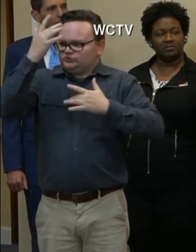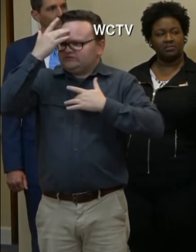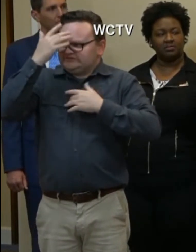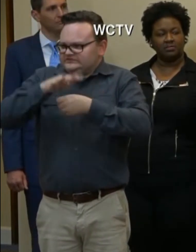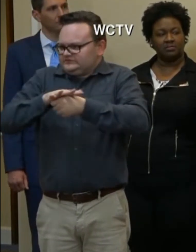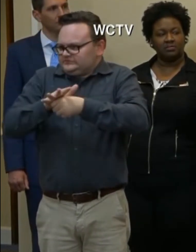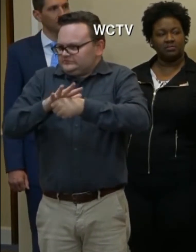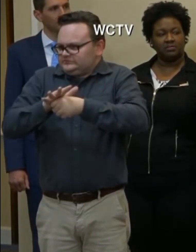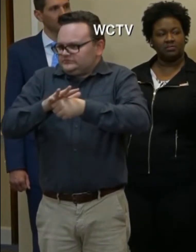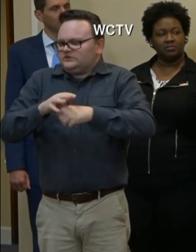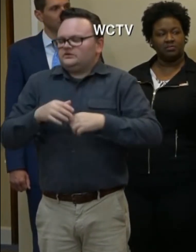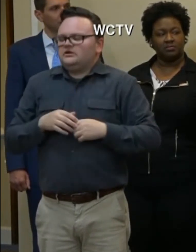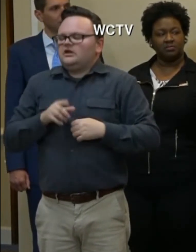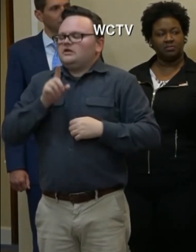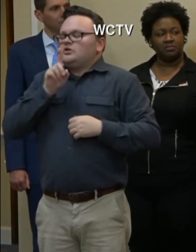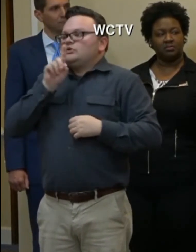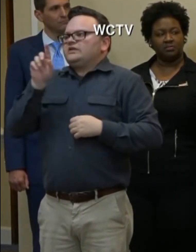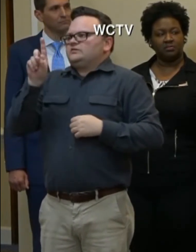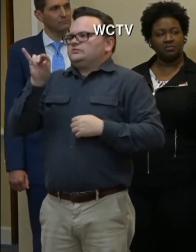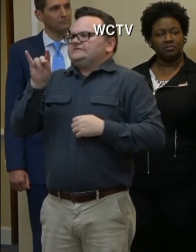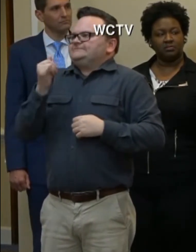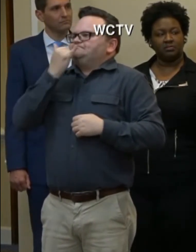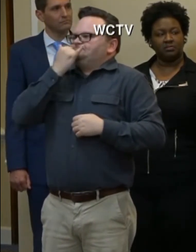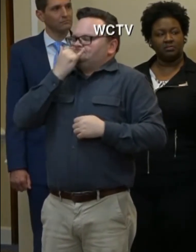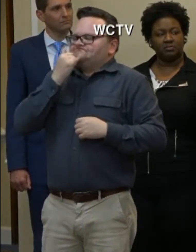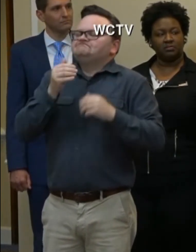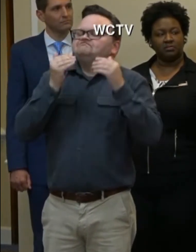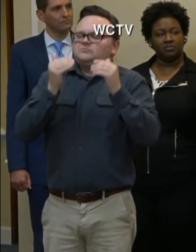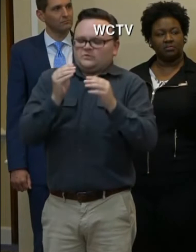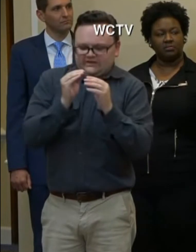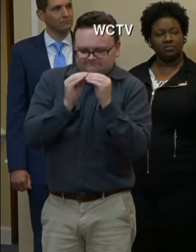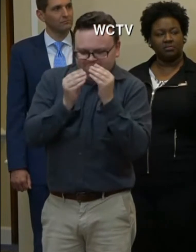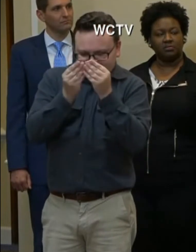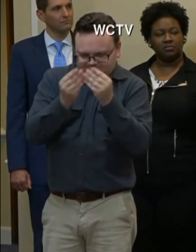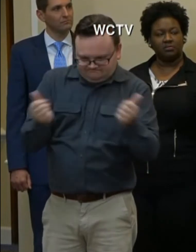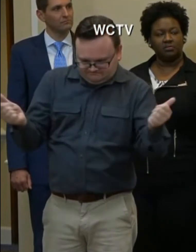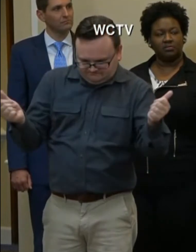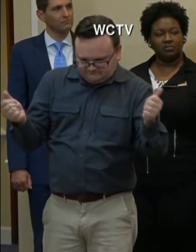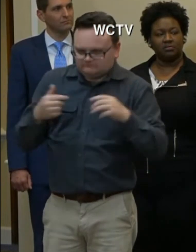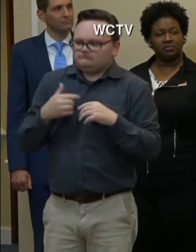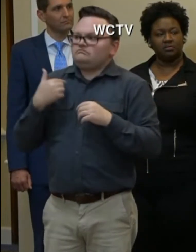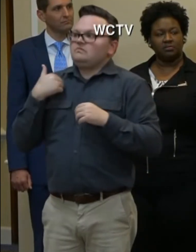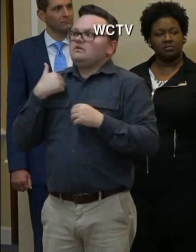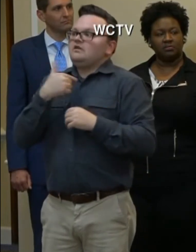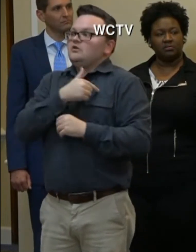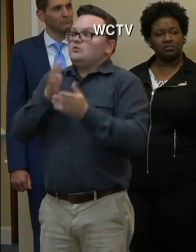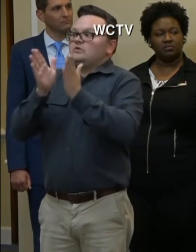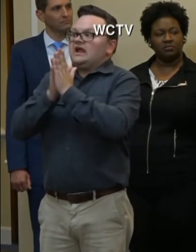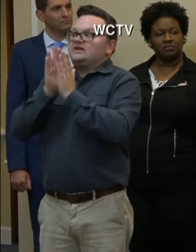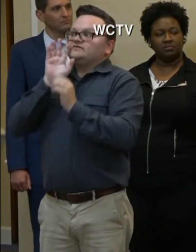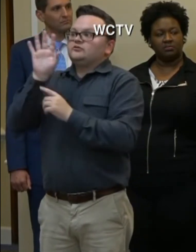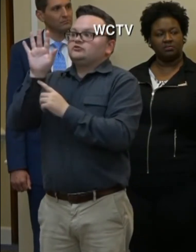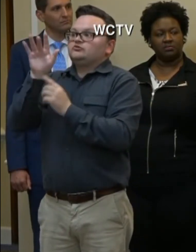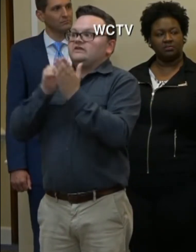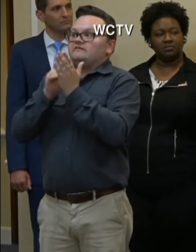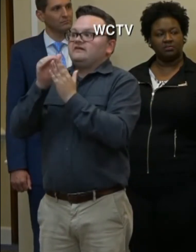in acknowledge a mistake see that that was fixed we actually advocated for the additional 25 million there has not been a cut